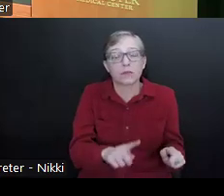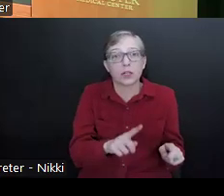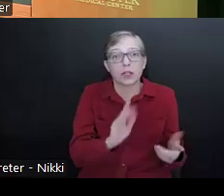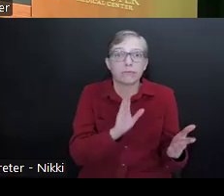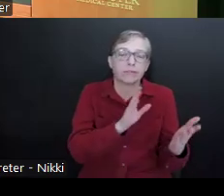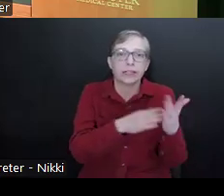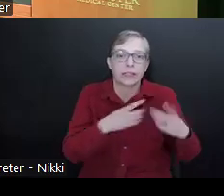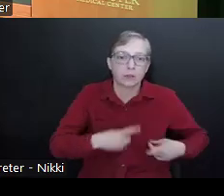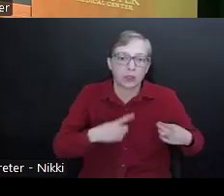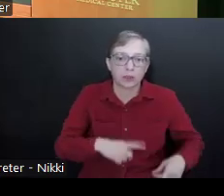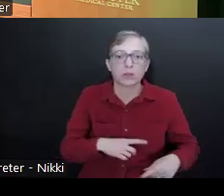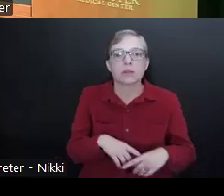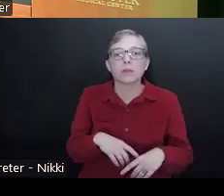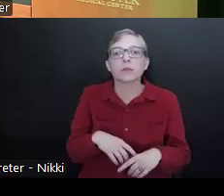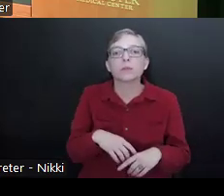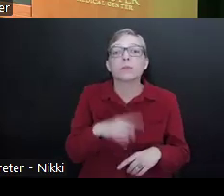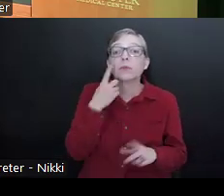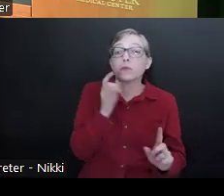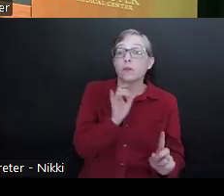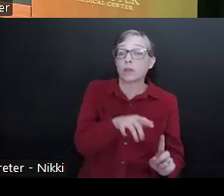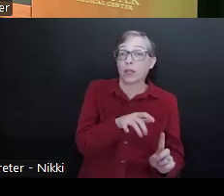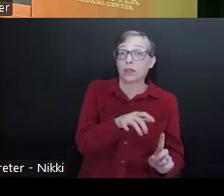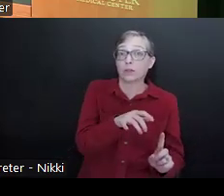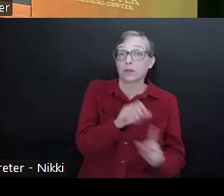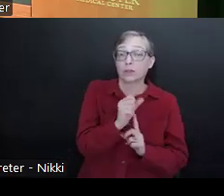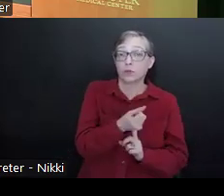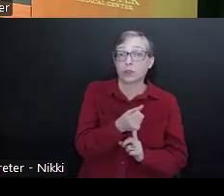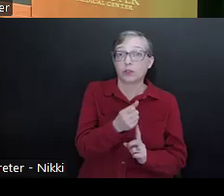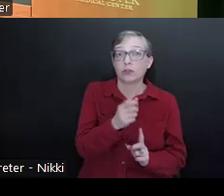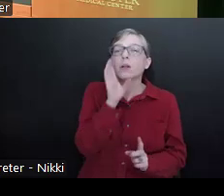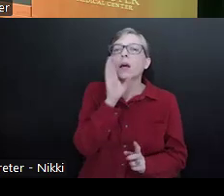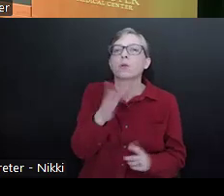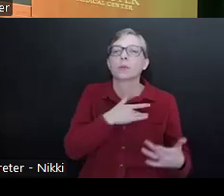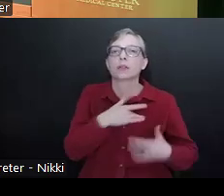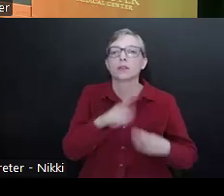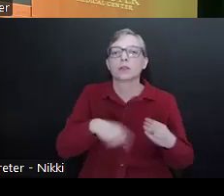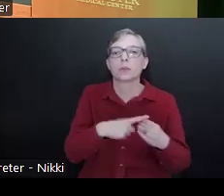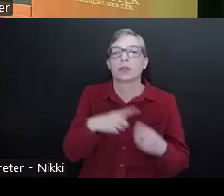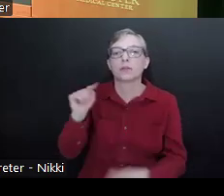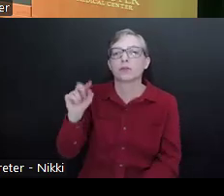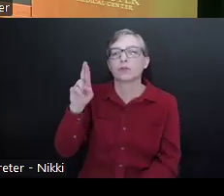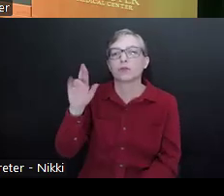death I would be you know most worried or concerned about tricyclic anti-depressants and